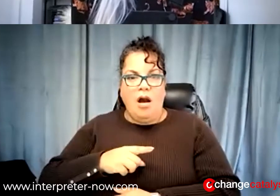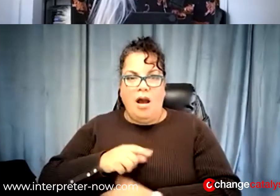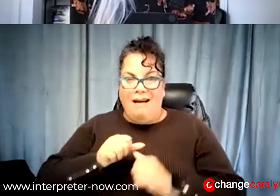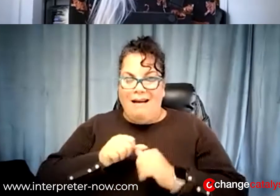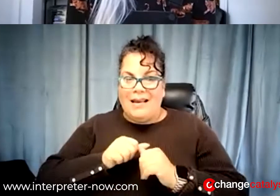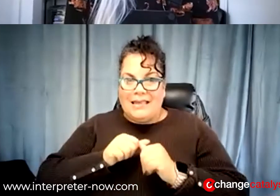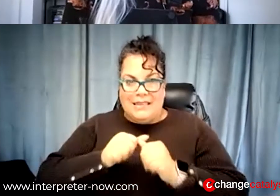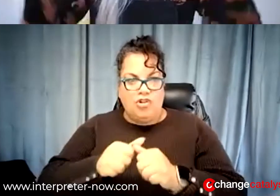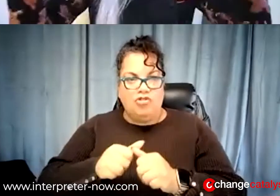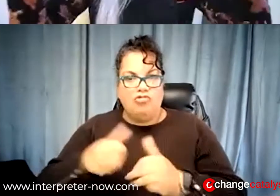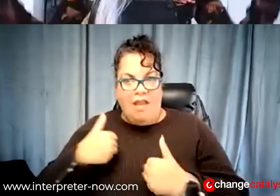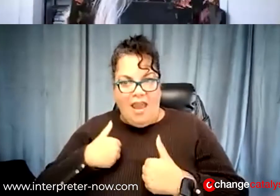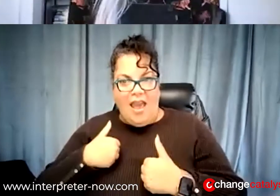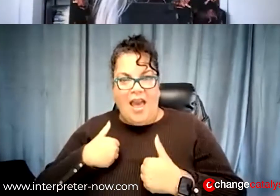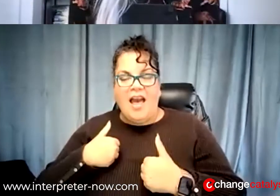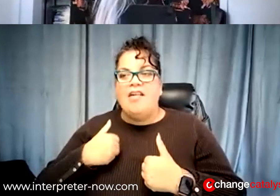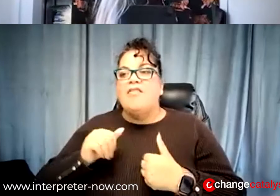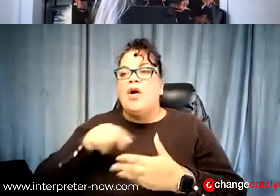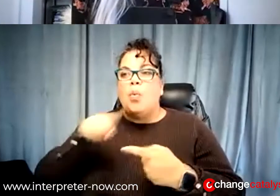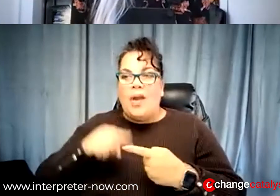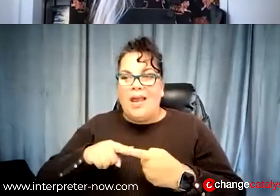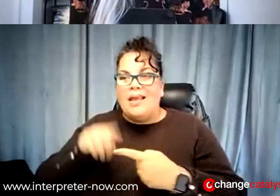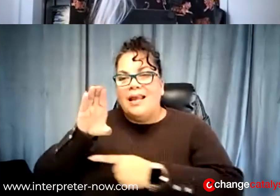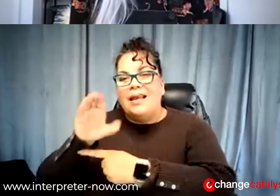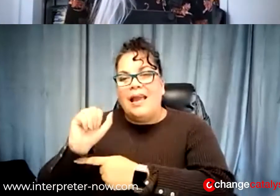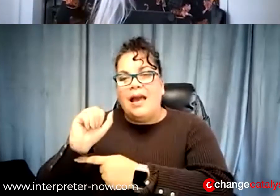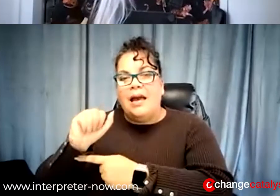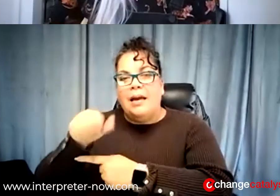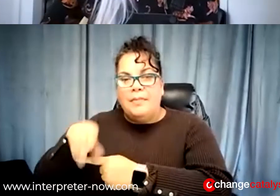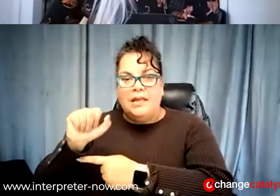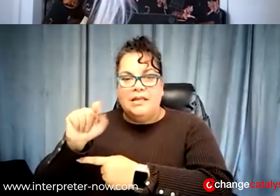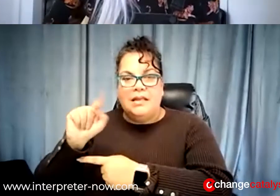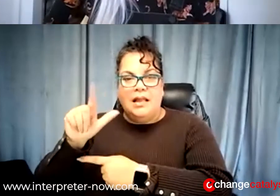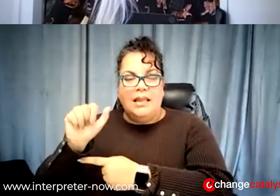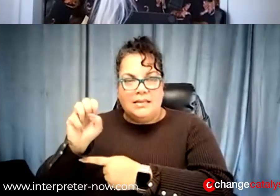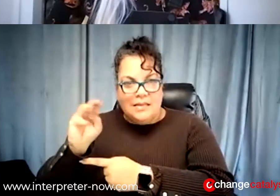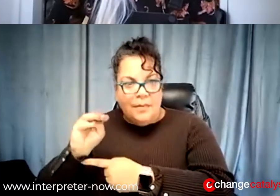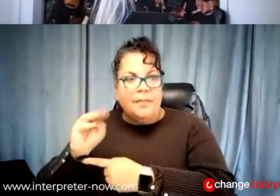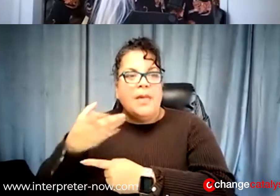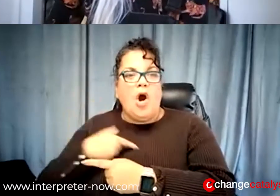and all of that come knocking at the door and pull your attention and focus away.